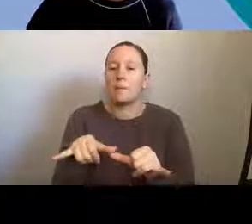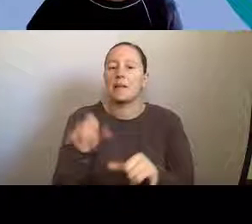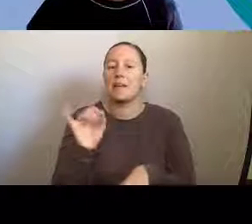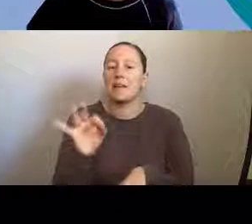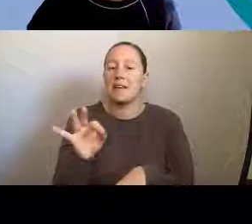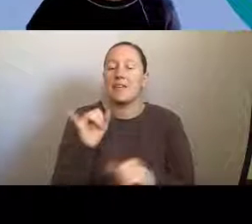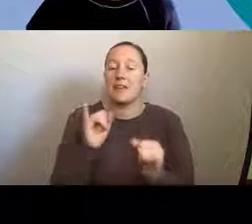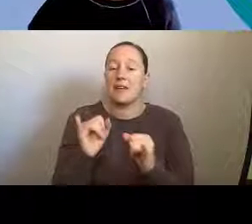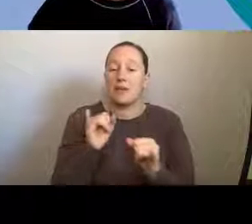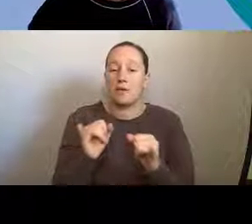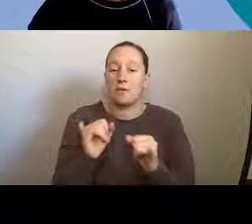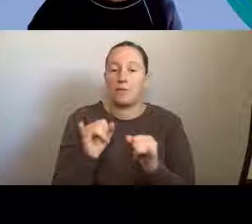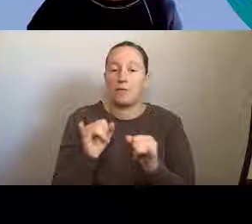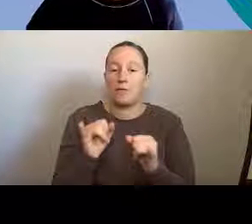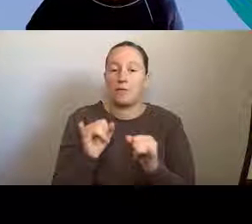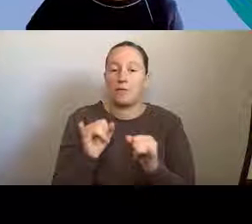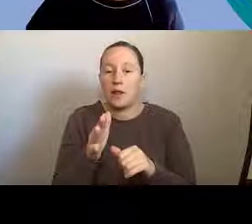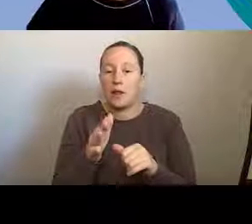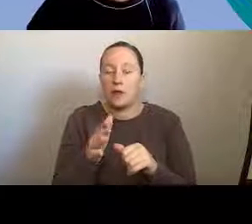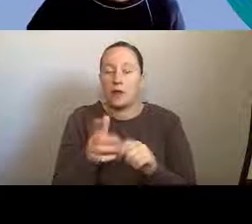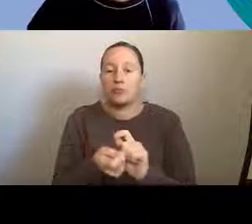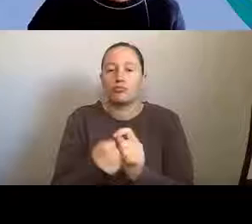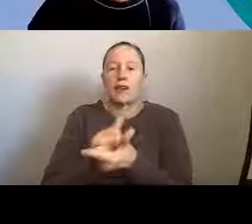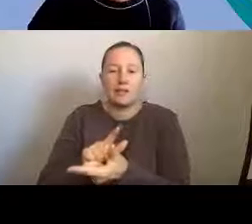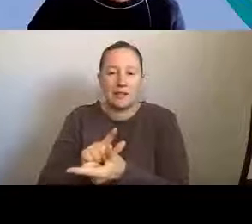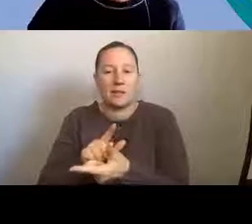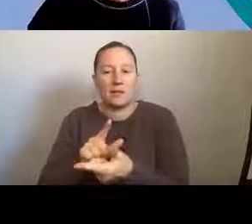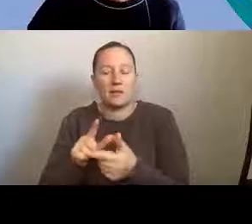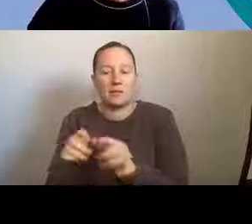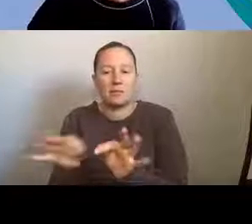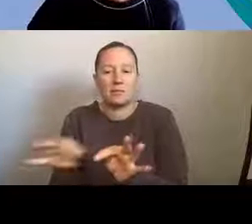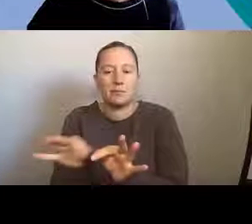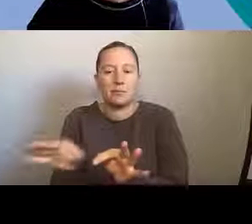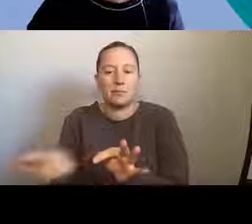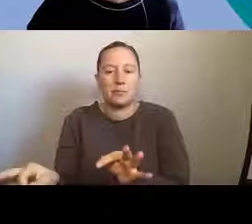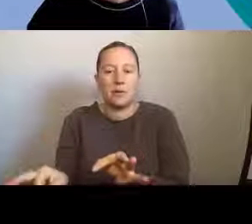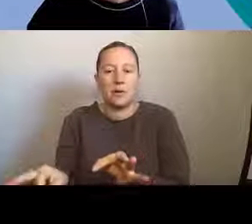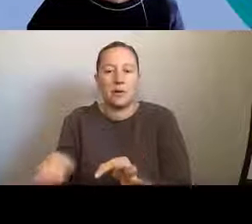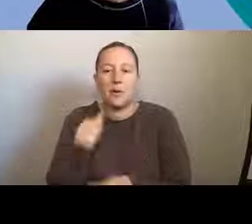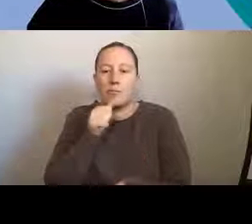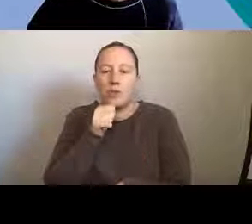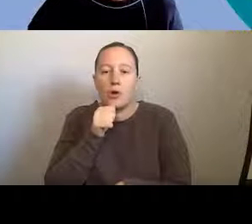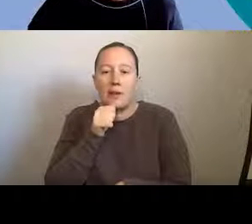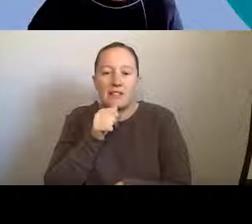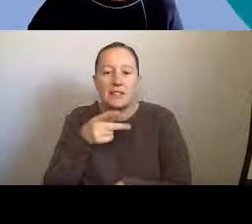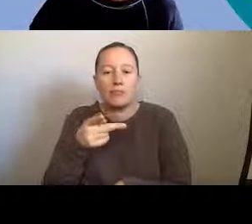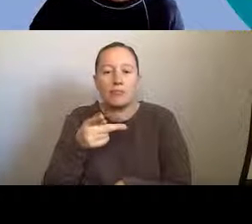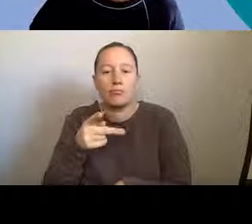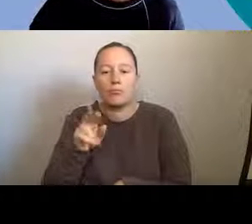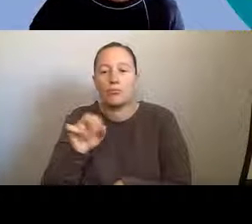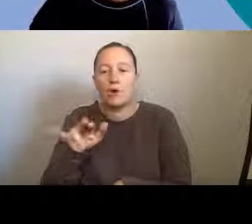is going to be transcribed, this also means looking at things like privacy provisions of the transcription service,